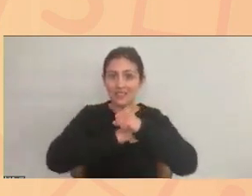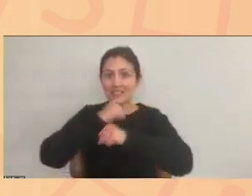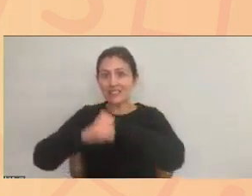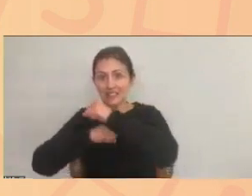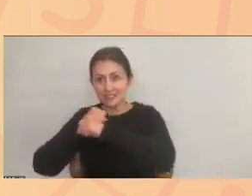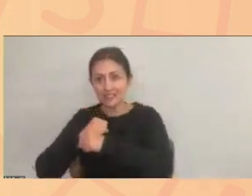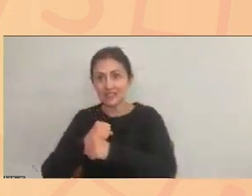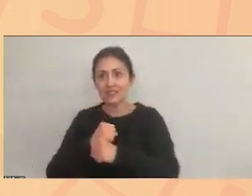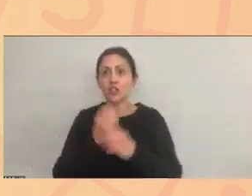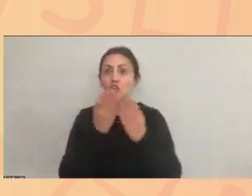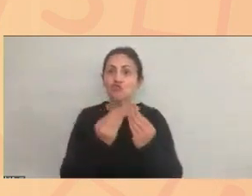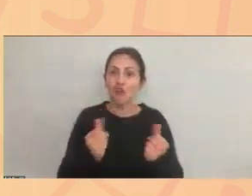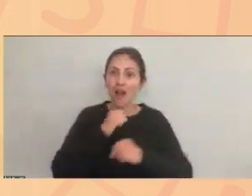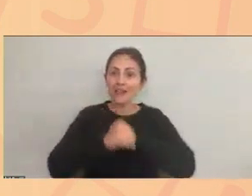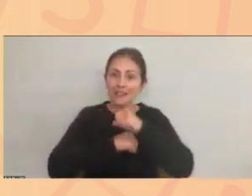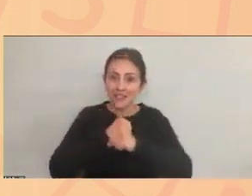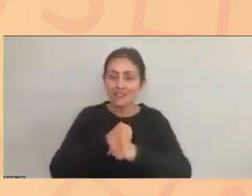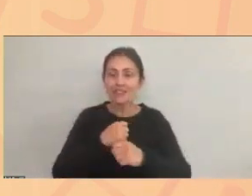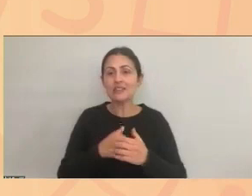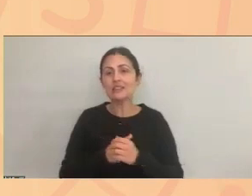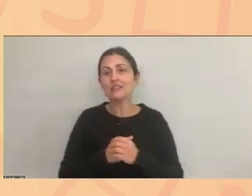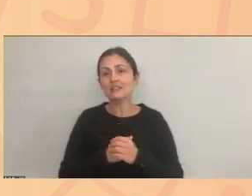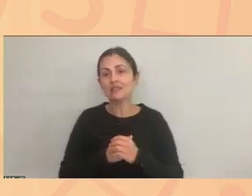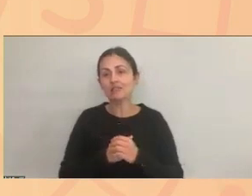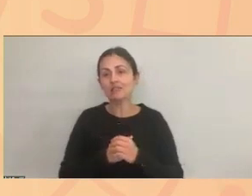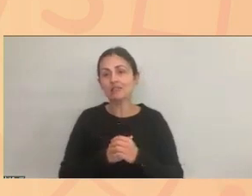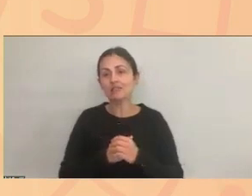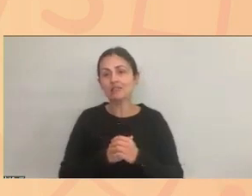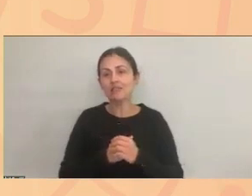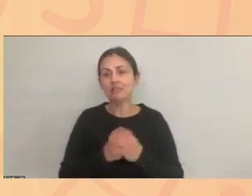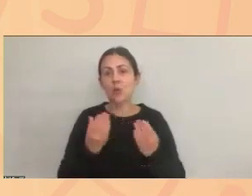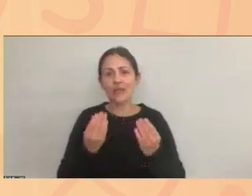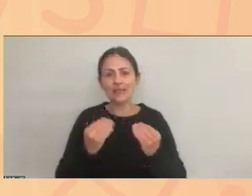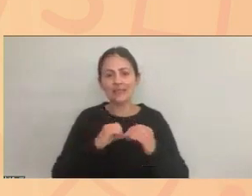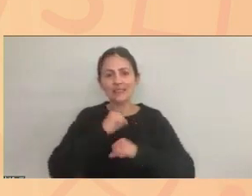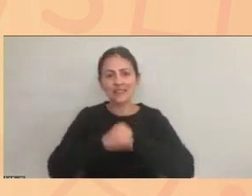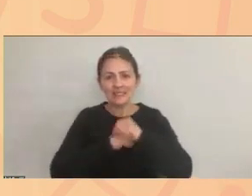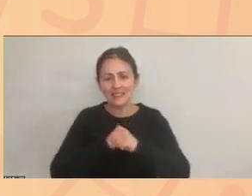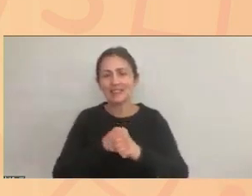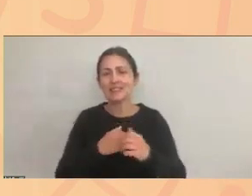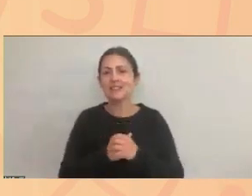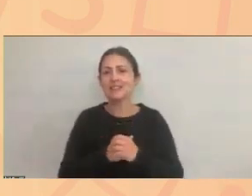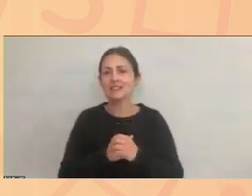dry season, I mean wet seasons, wet season?